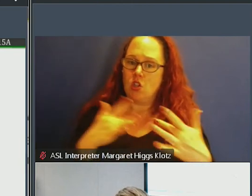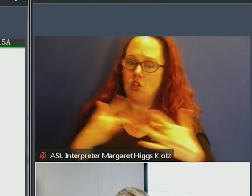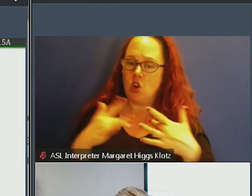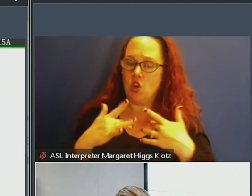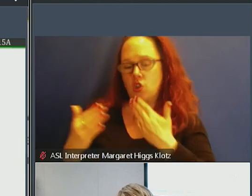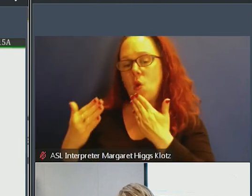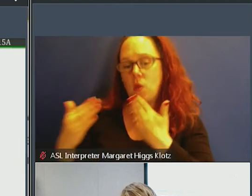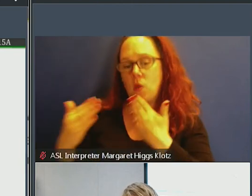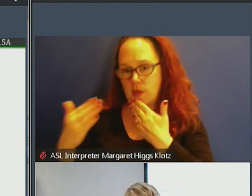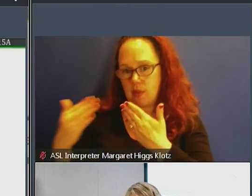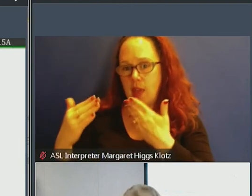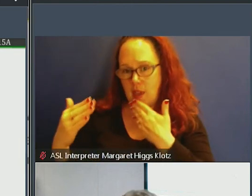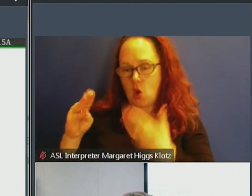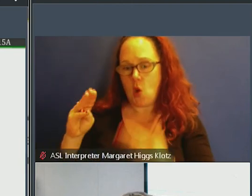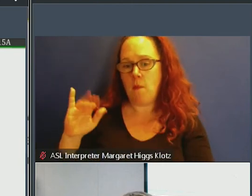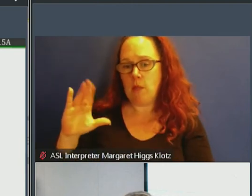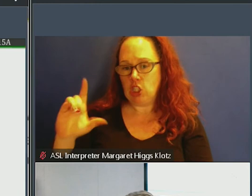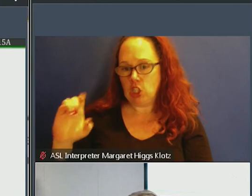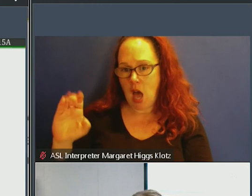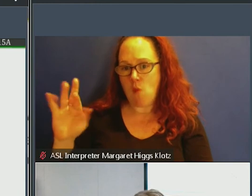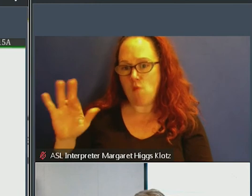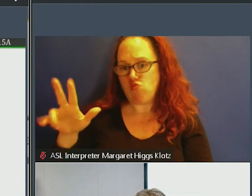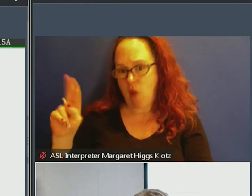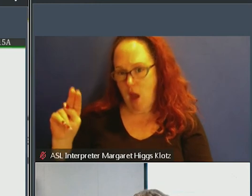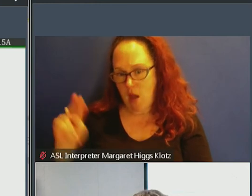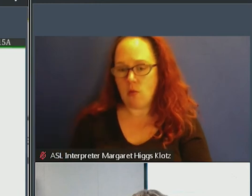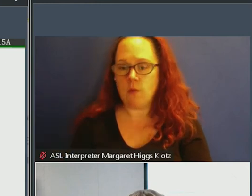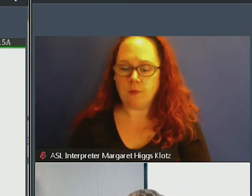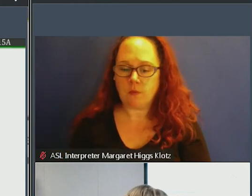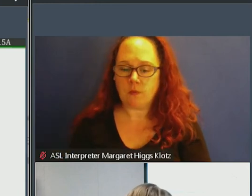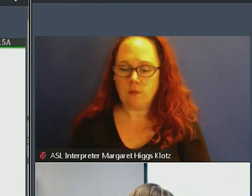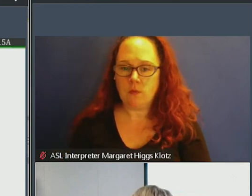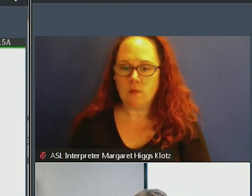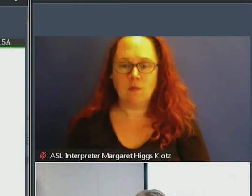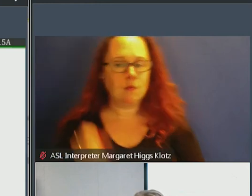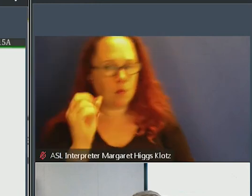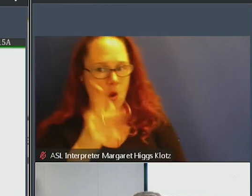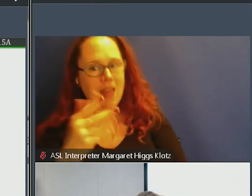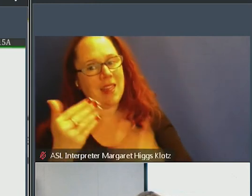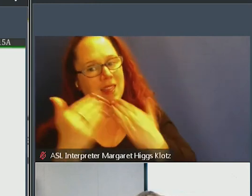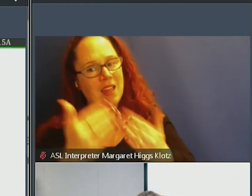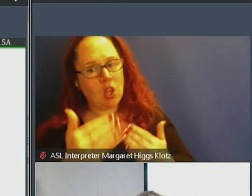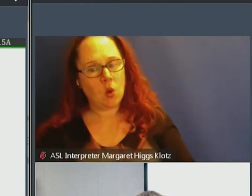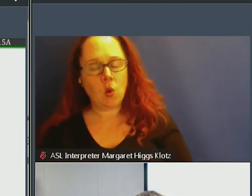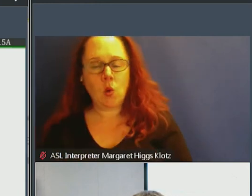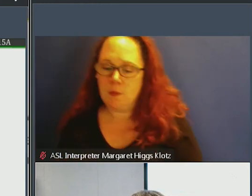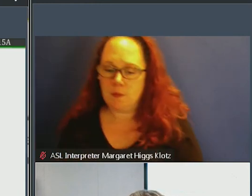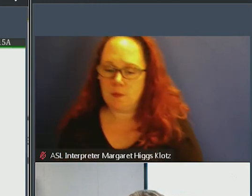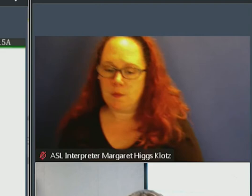I just wanted to take that opportunity to say thank you very much. Okay. Okay. Okay. Okay. Ms.